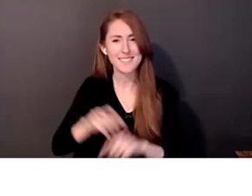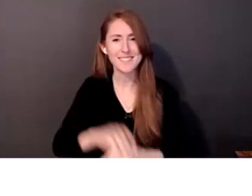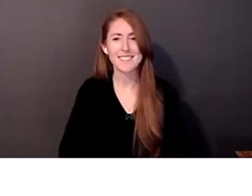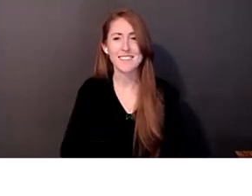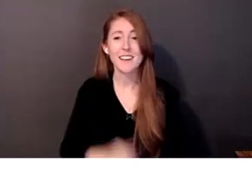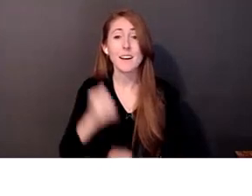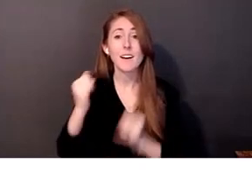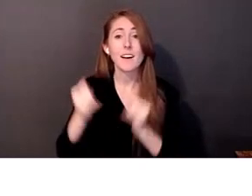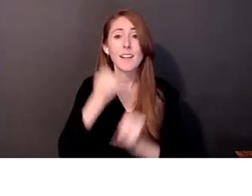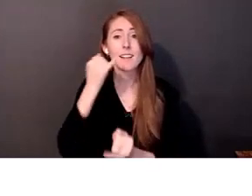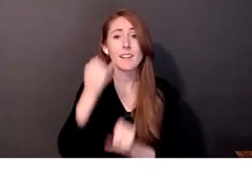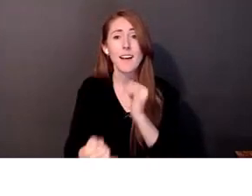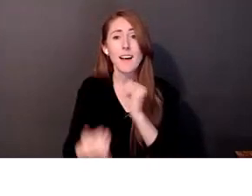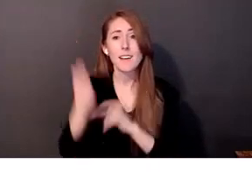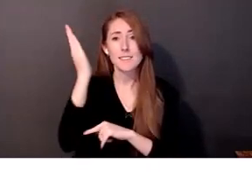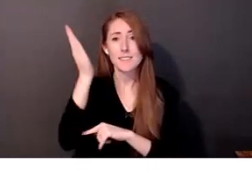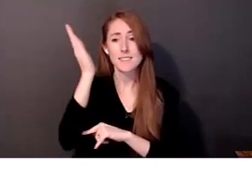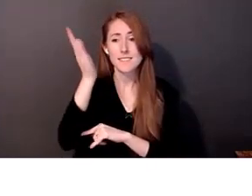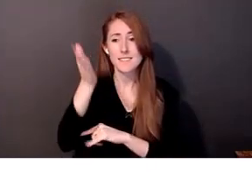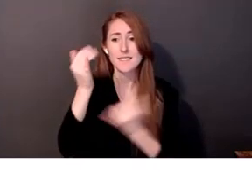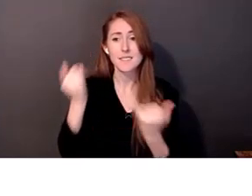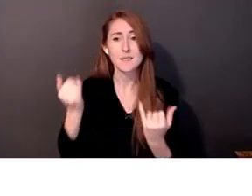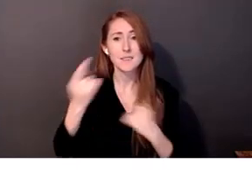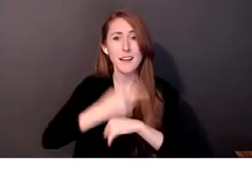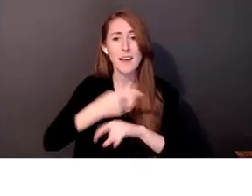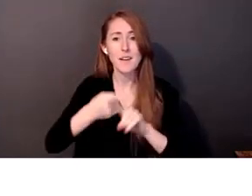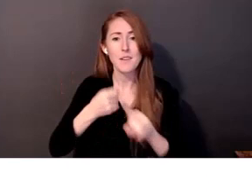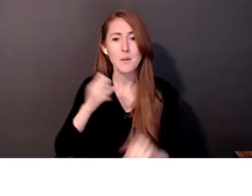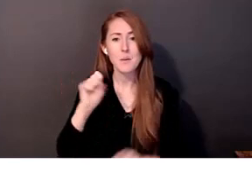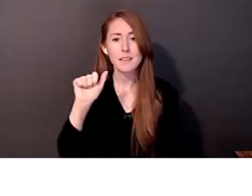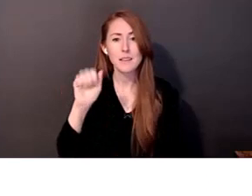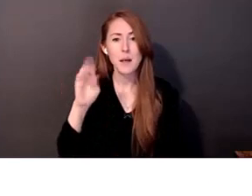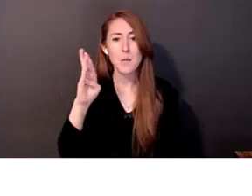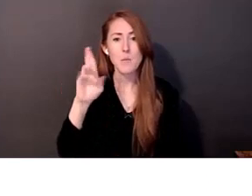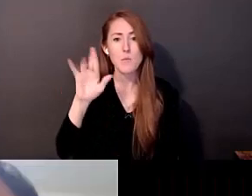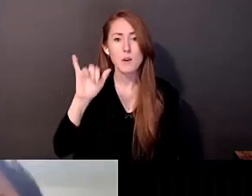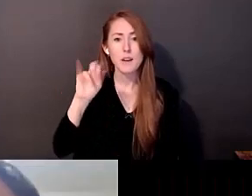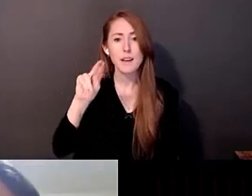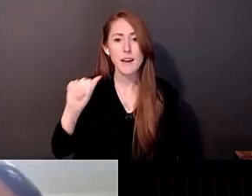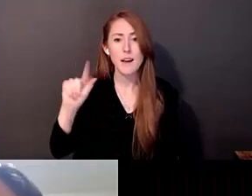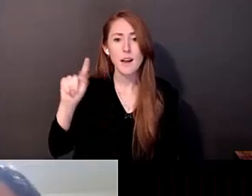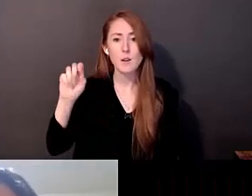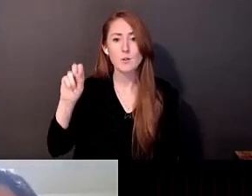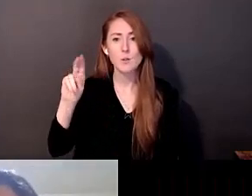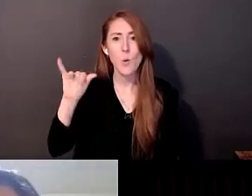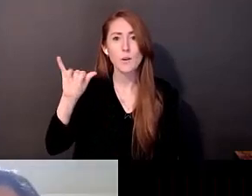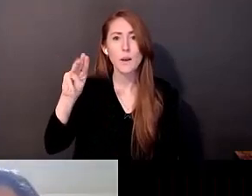of the day from Sabrina Tonima on "Accommodating